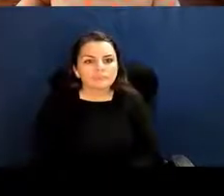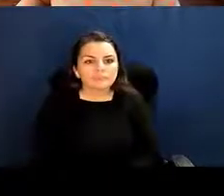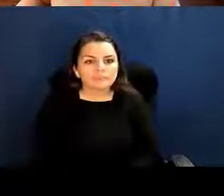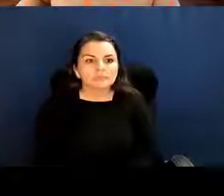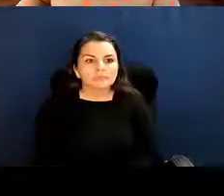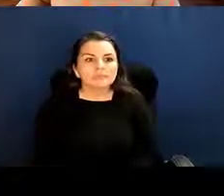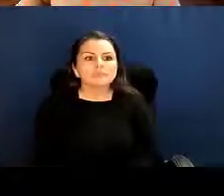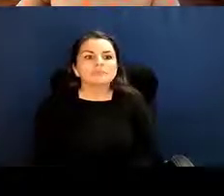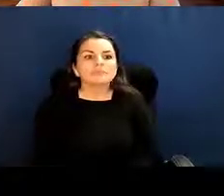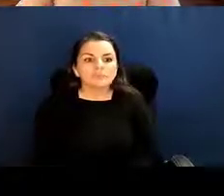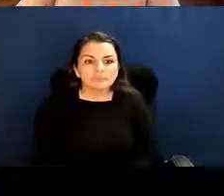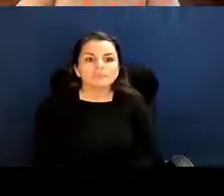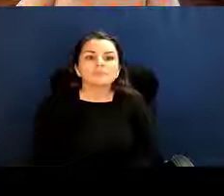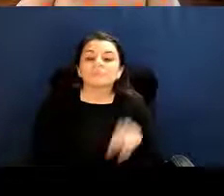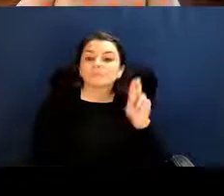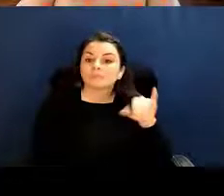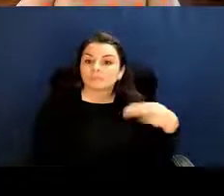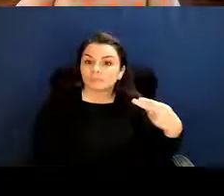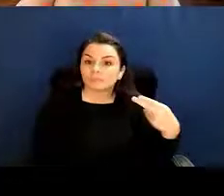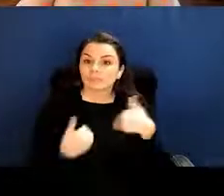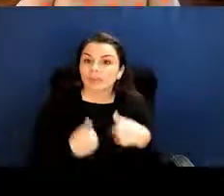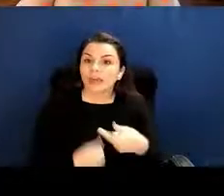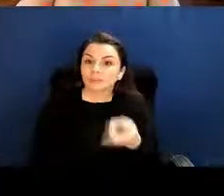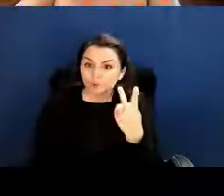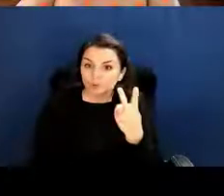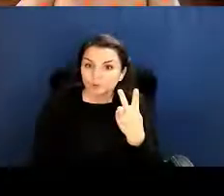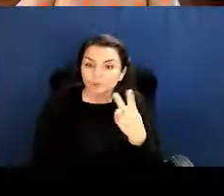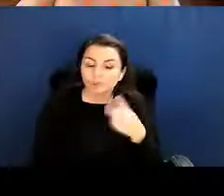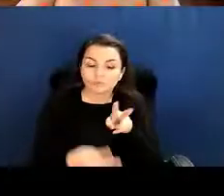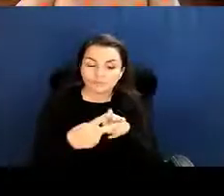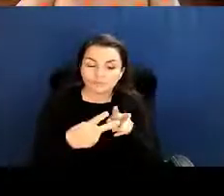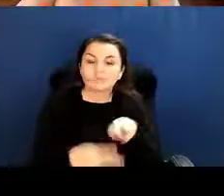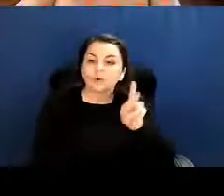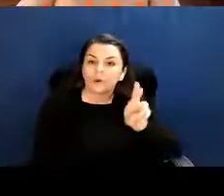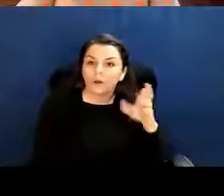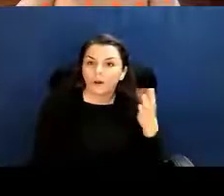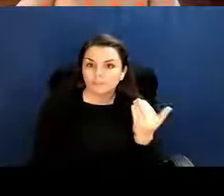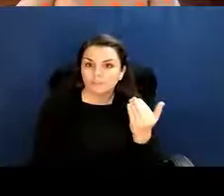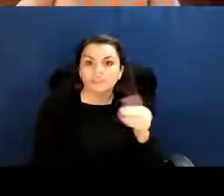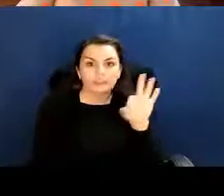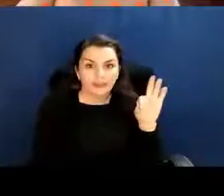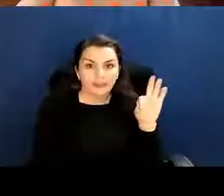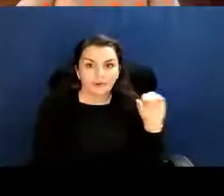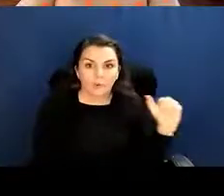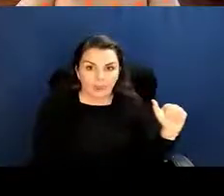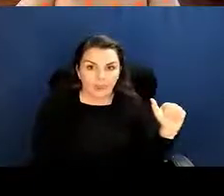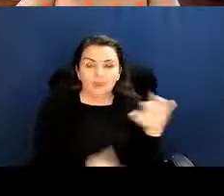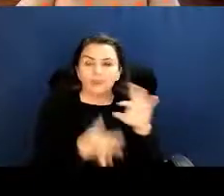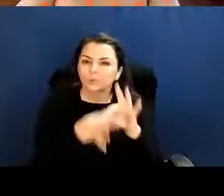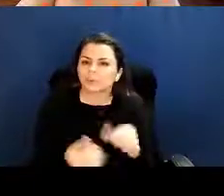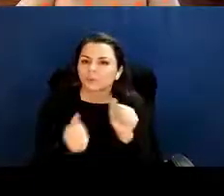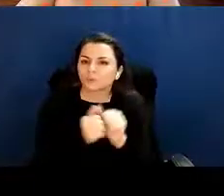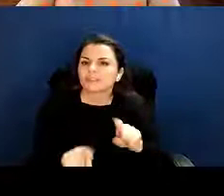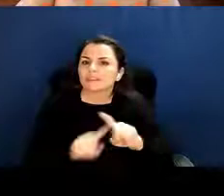So, the NIH has two different R15 funding announcements that are targeted to different types of institutions.